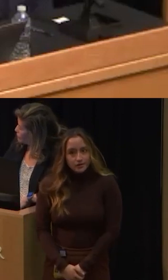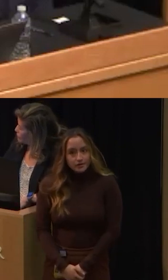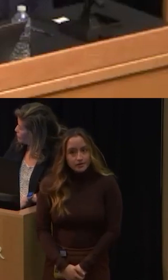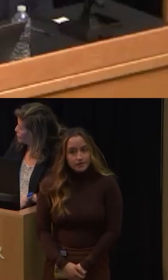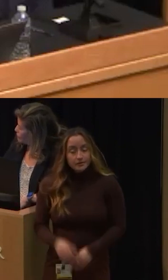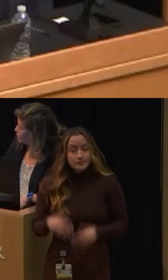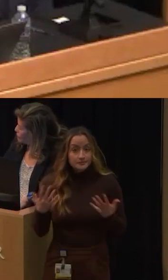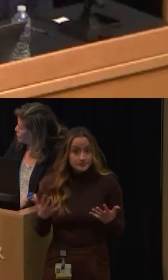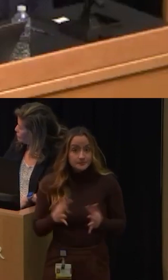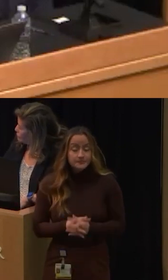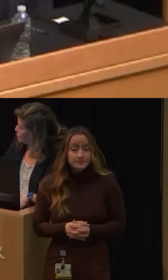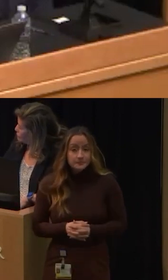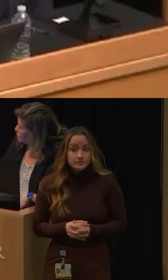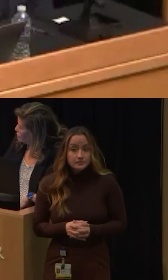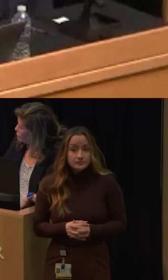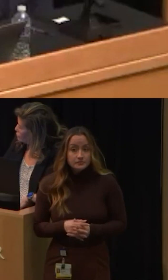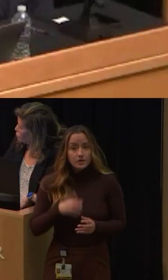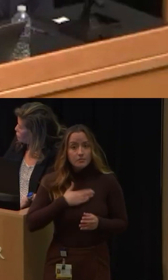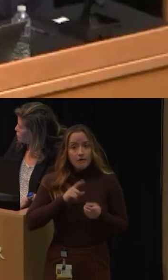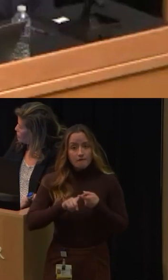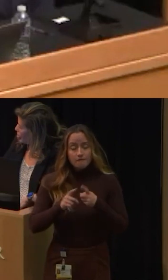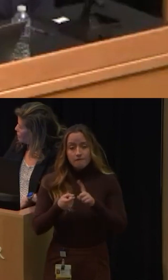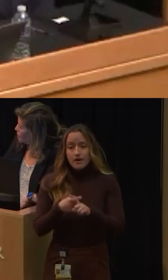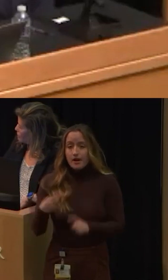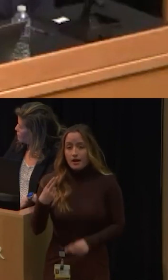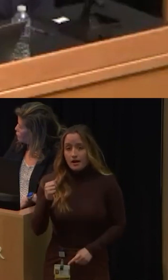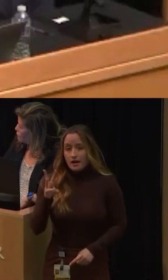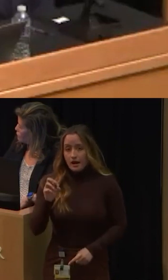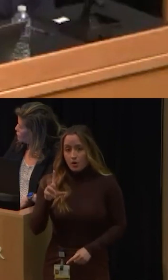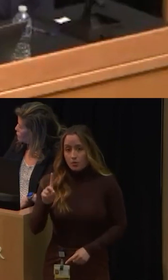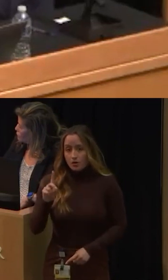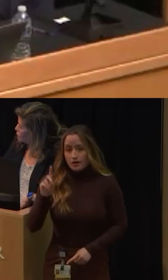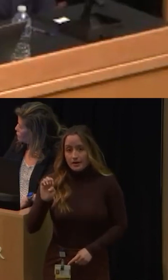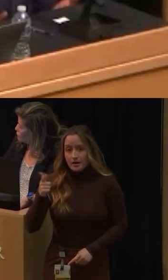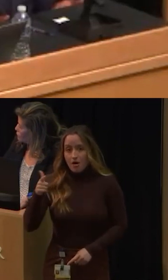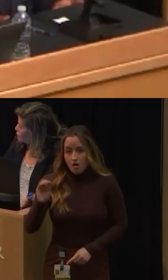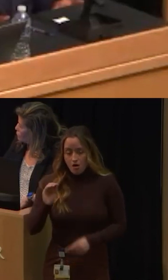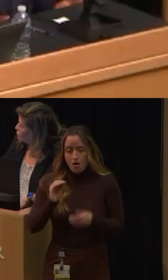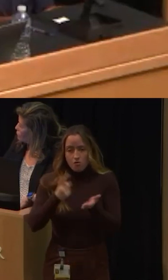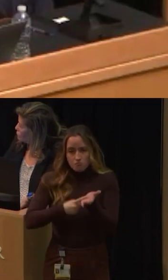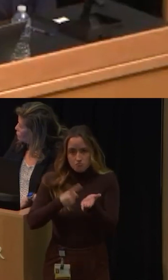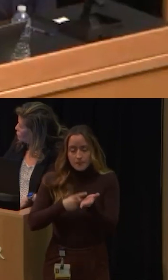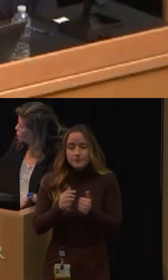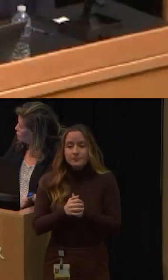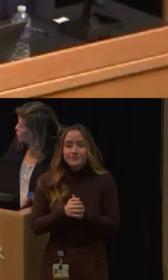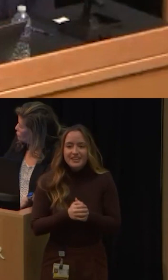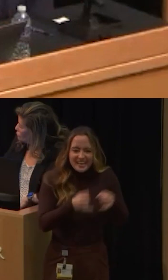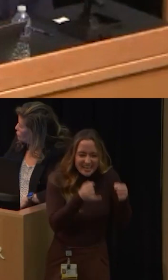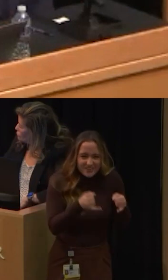that my friend Howard Eagle always talks about: individual, institutional, and structural racism,